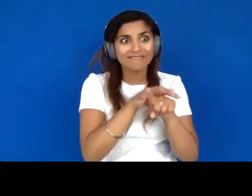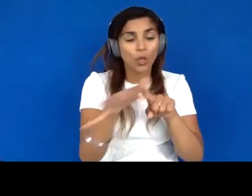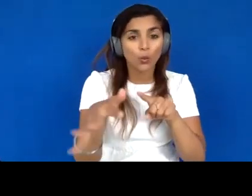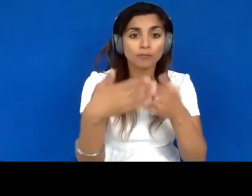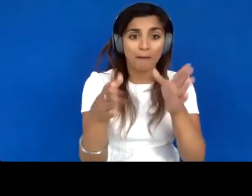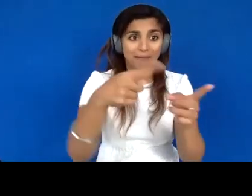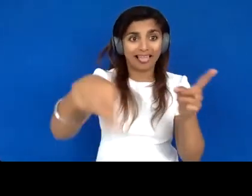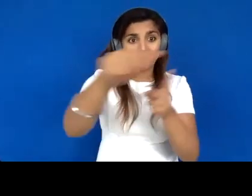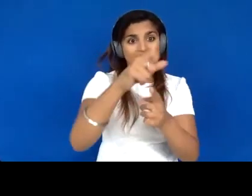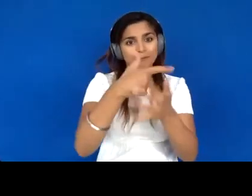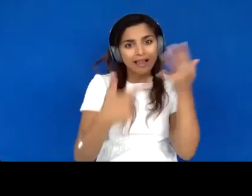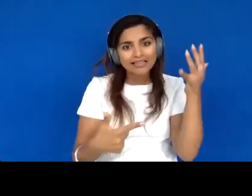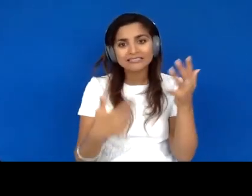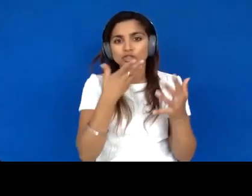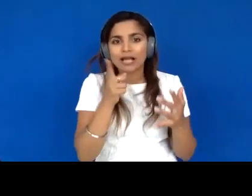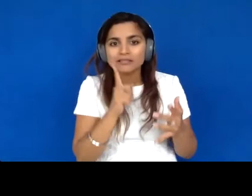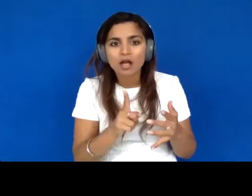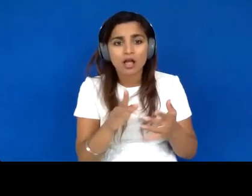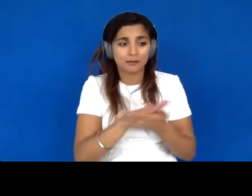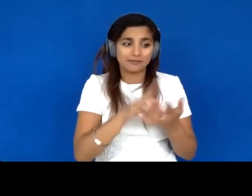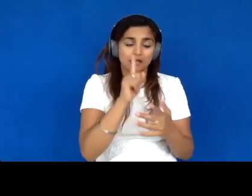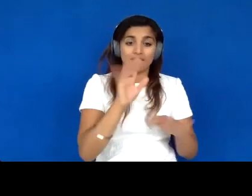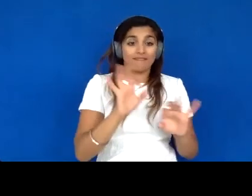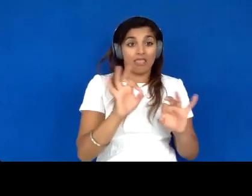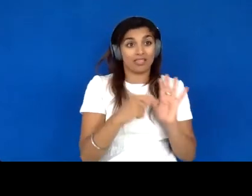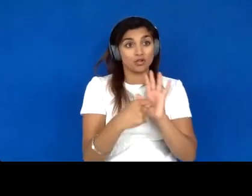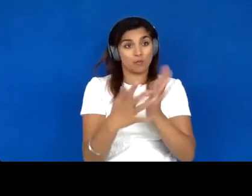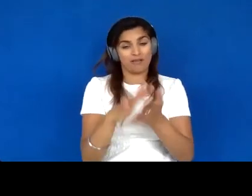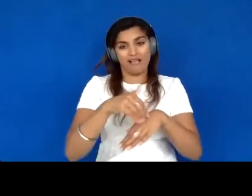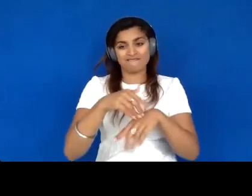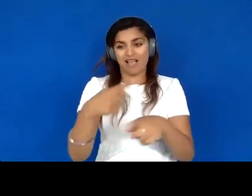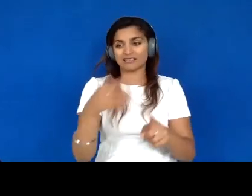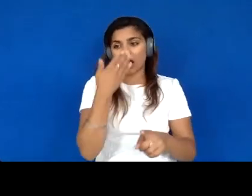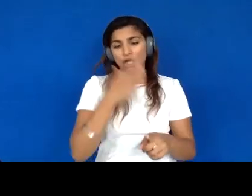expectations and lastly it feels to also acknowledge the pirate influence the